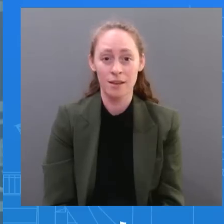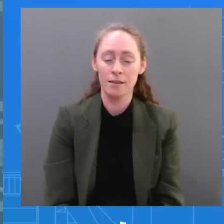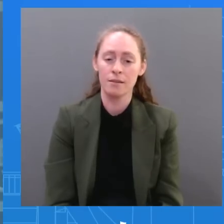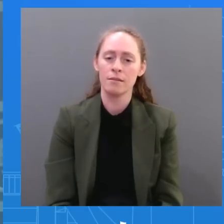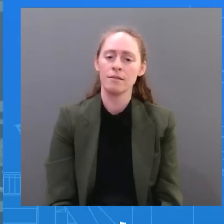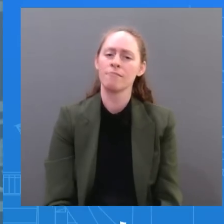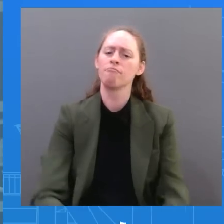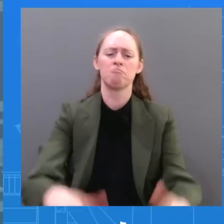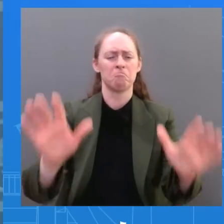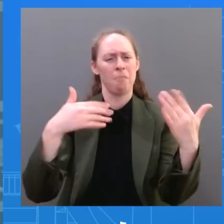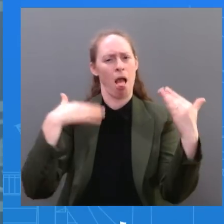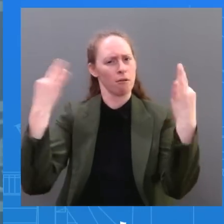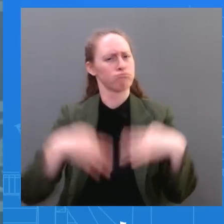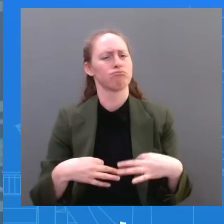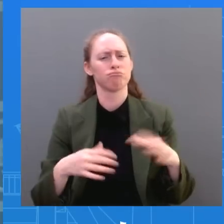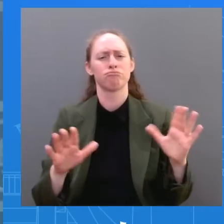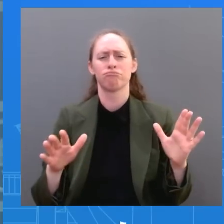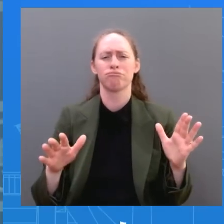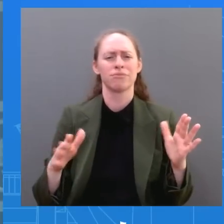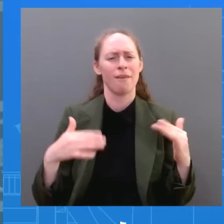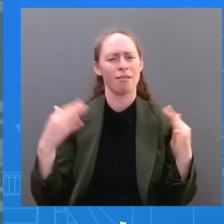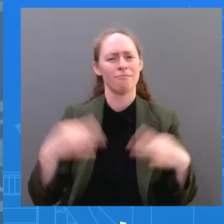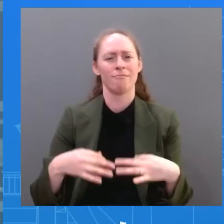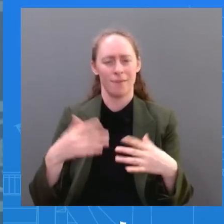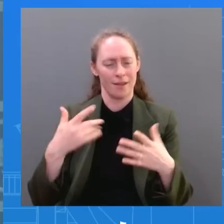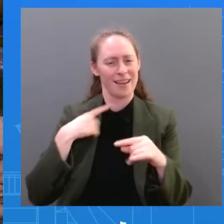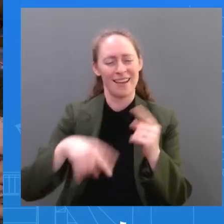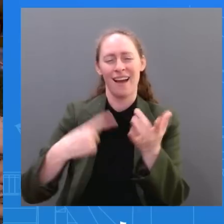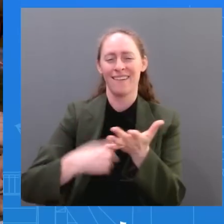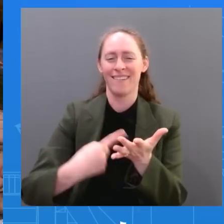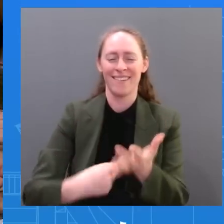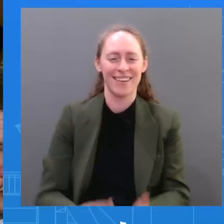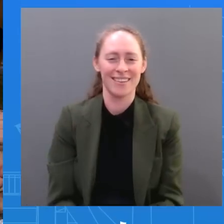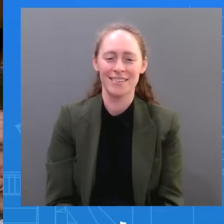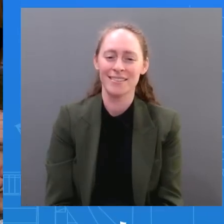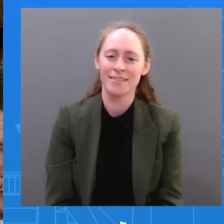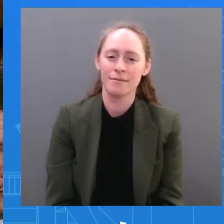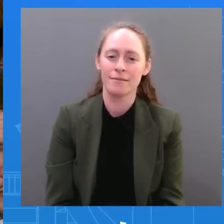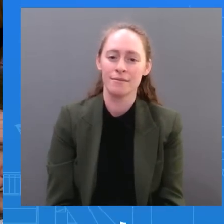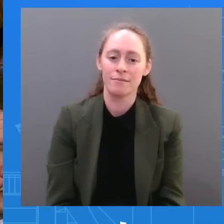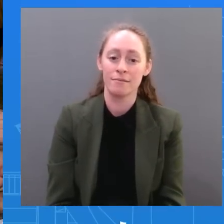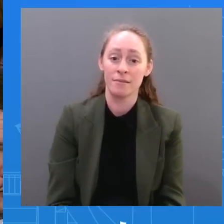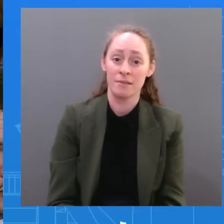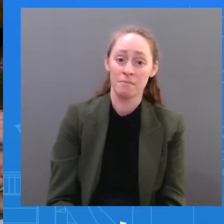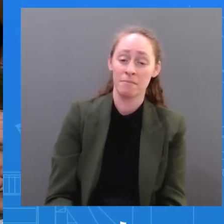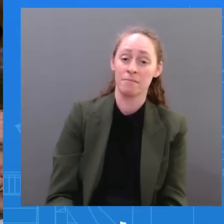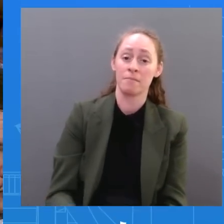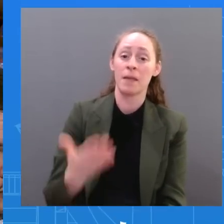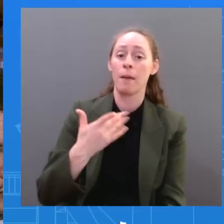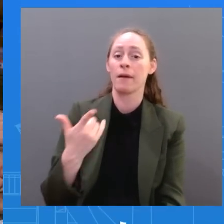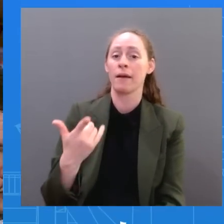And so, I'm just not going to comment from here. The Press: Is there any deal with Leader McConnell regarding this jump ship that the President has entered into